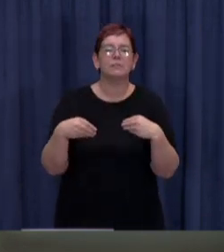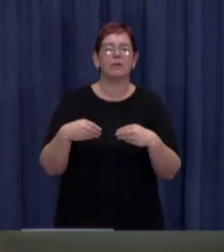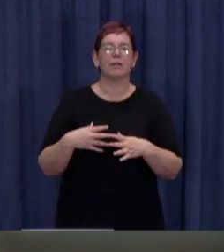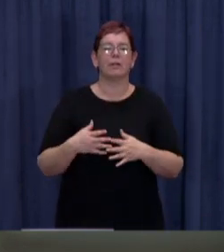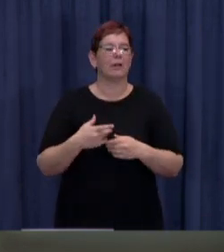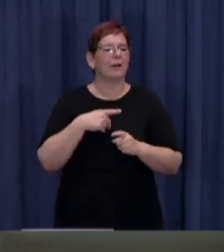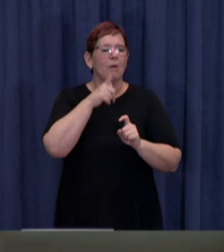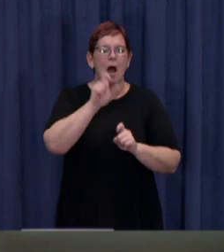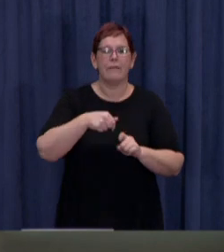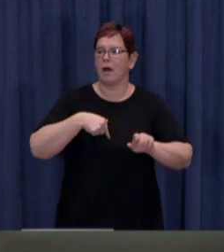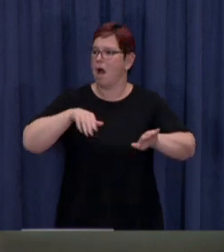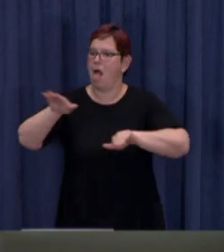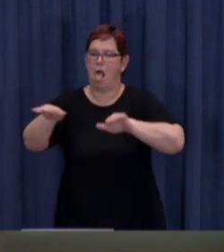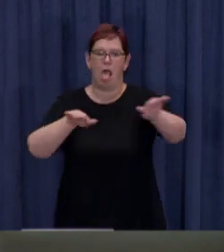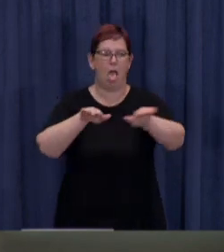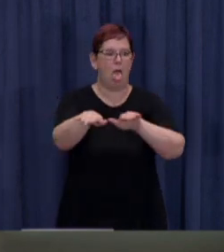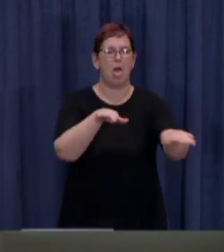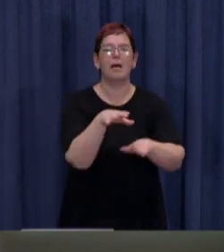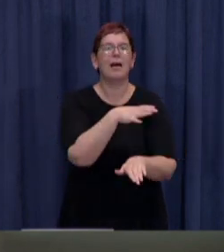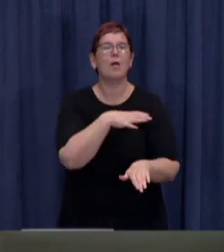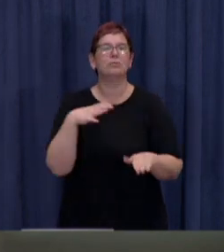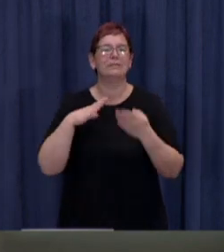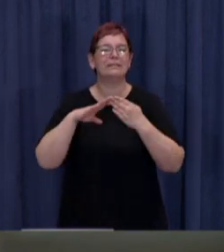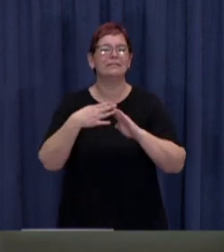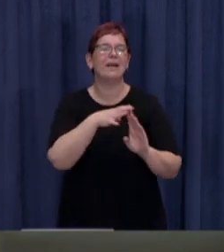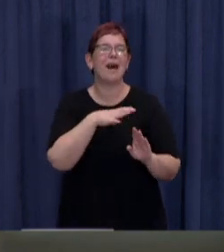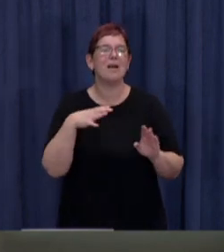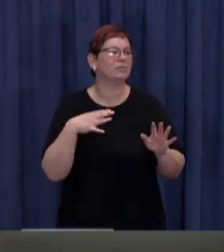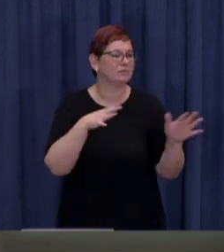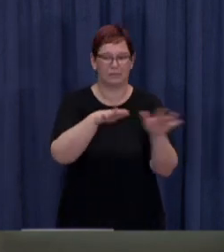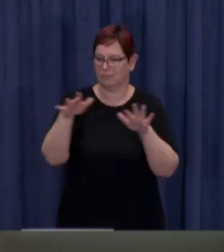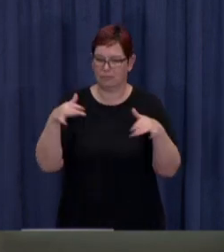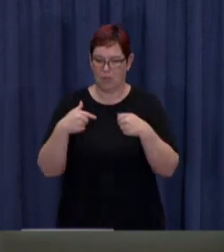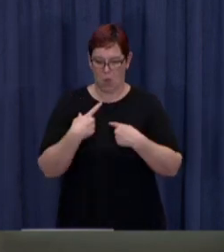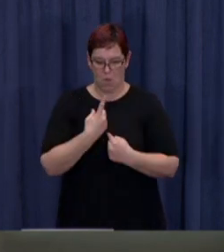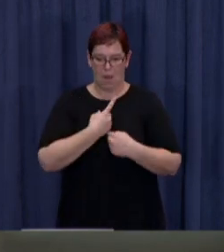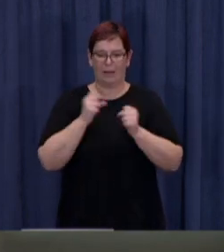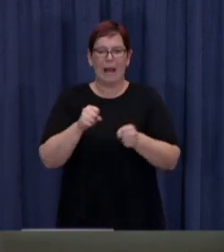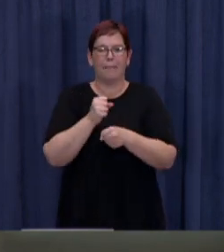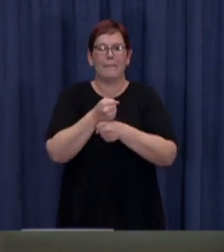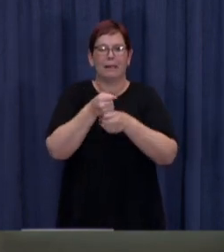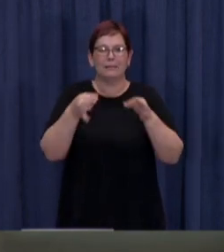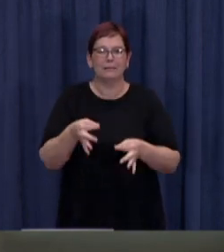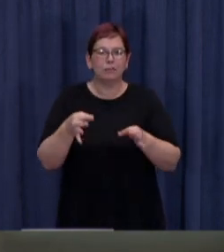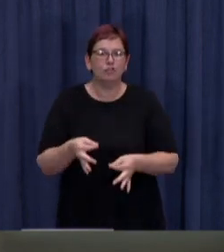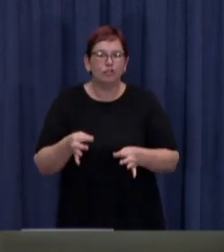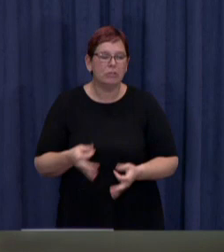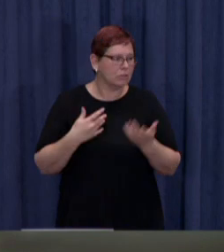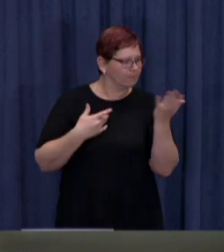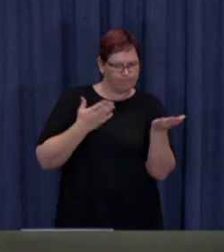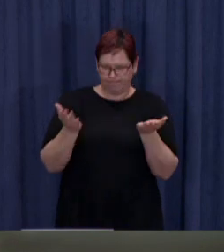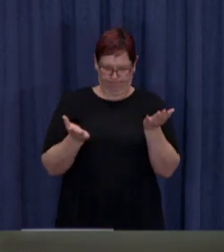others discover things that we need to do on an urgent basis we will have the maximum degree of flexibility possible to act as quickly as possible and